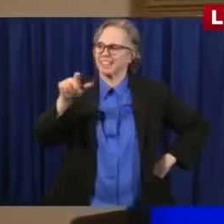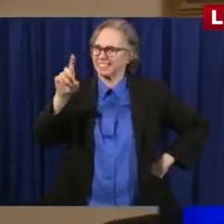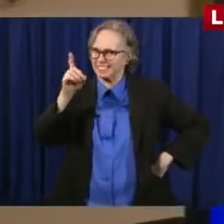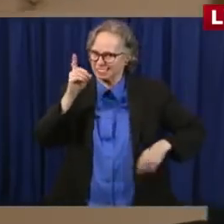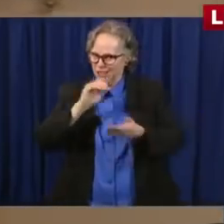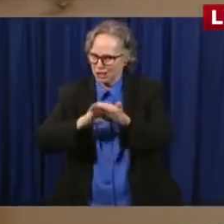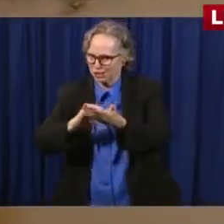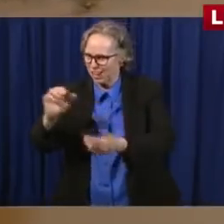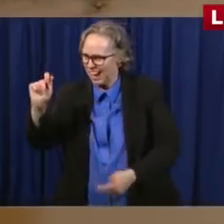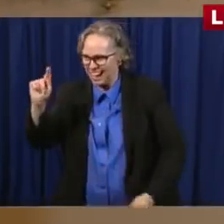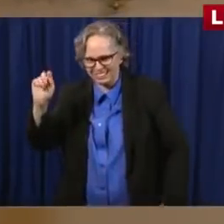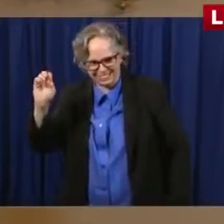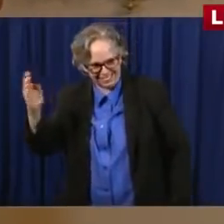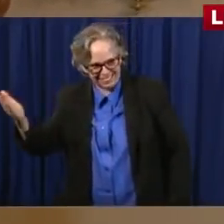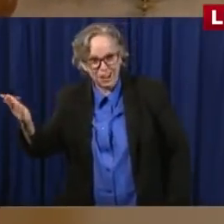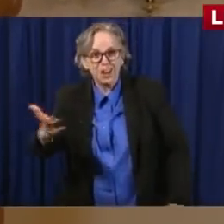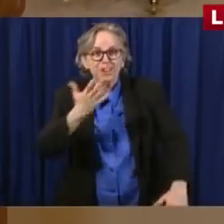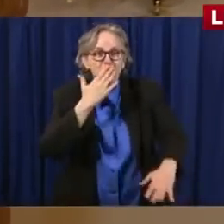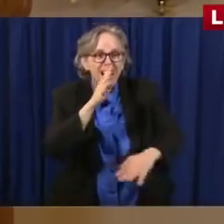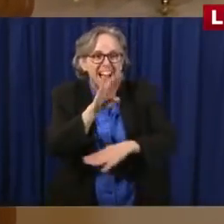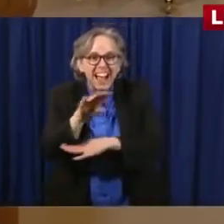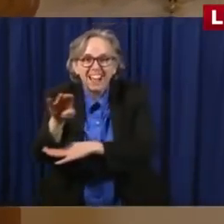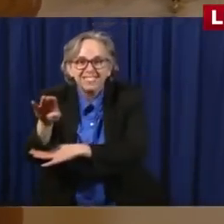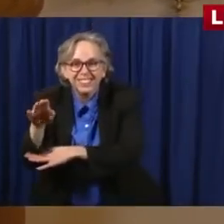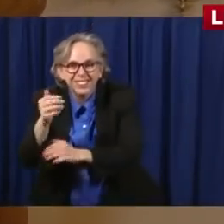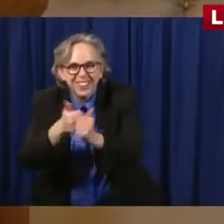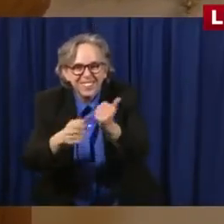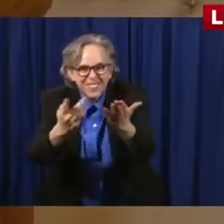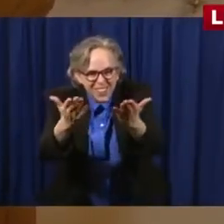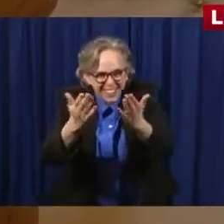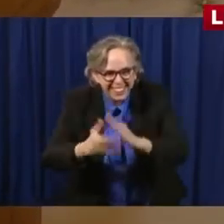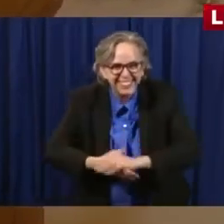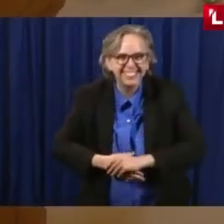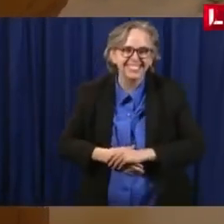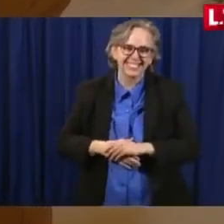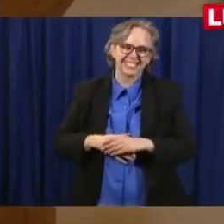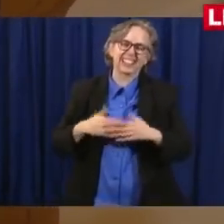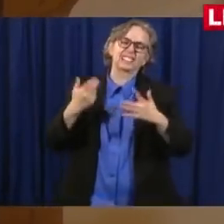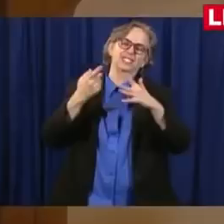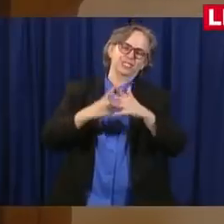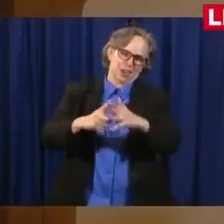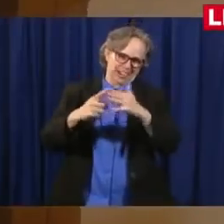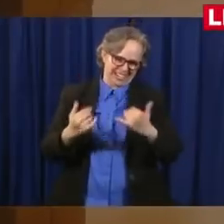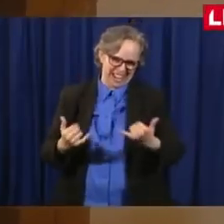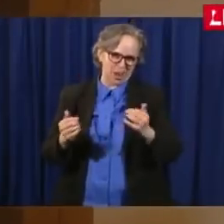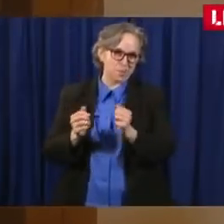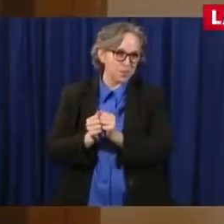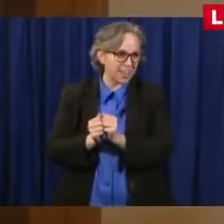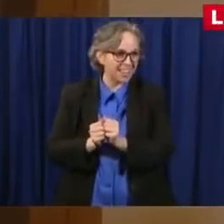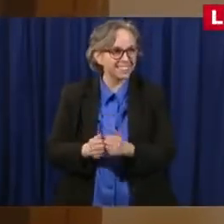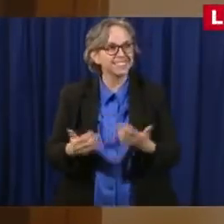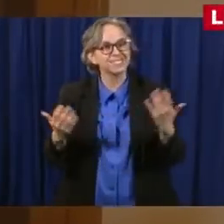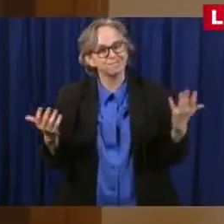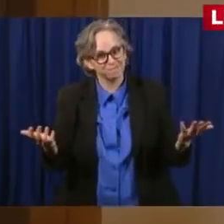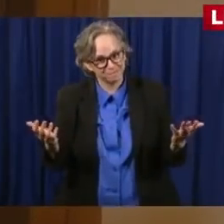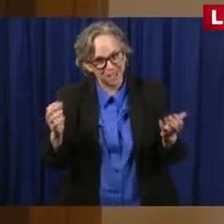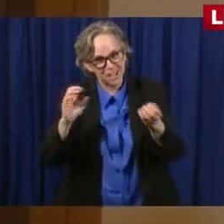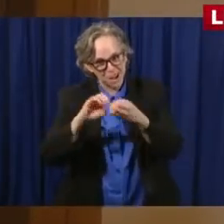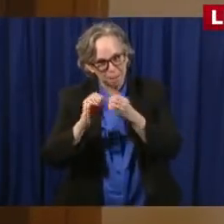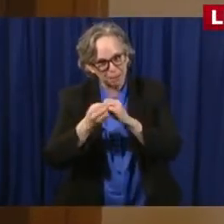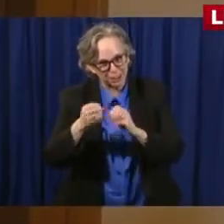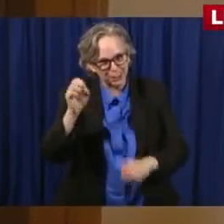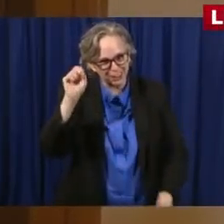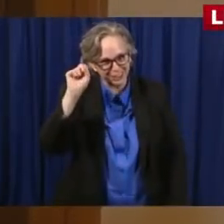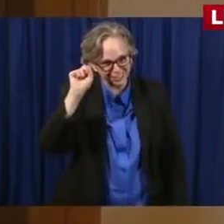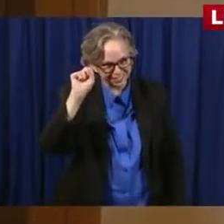IT IS WHY OHIO STILL HAS WORK TO DO.